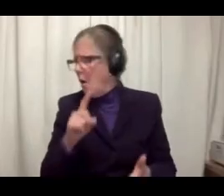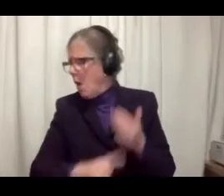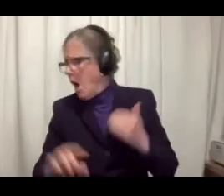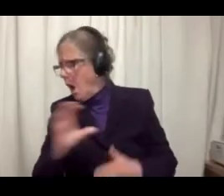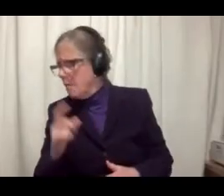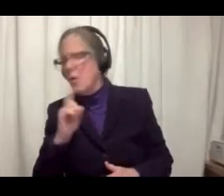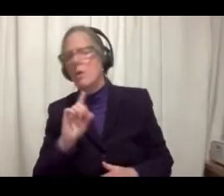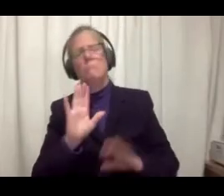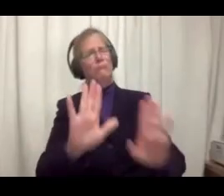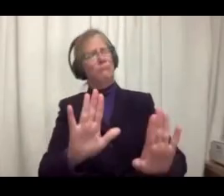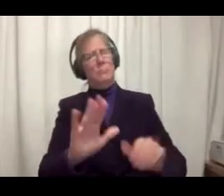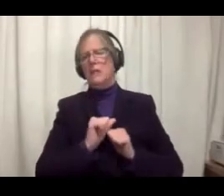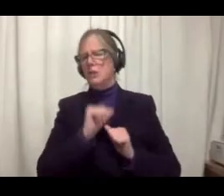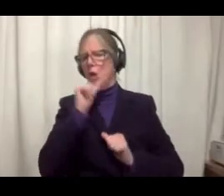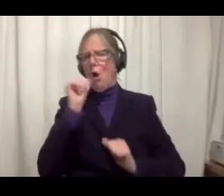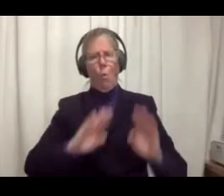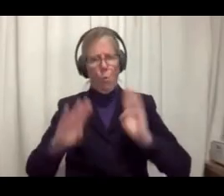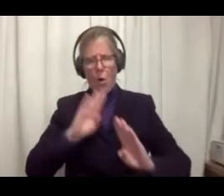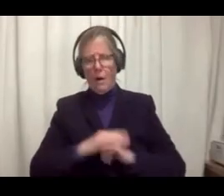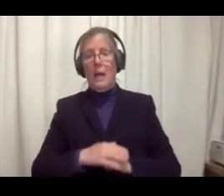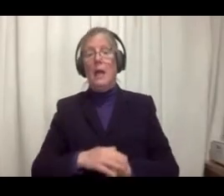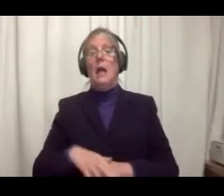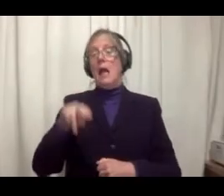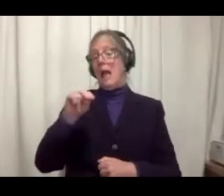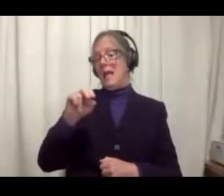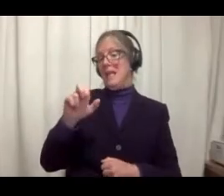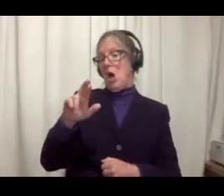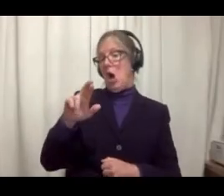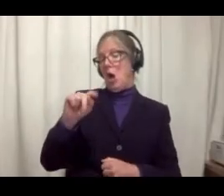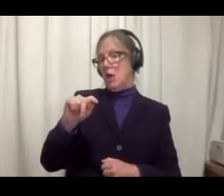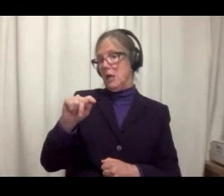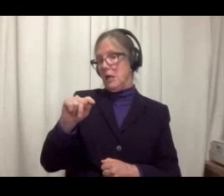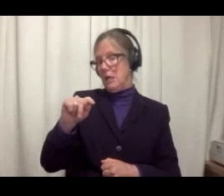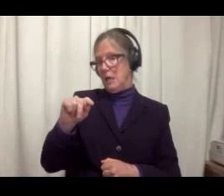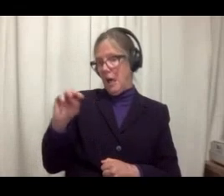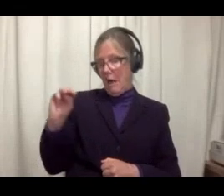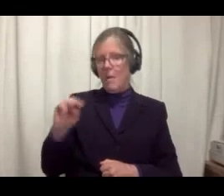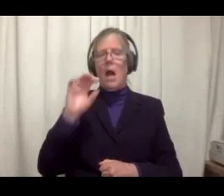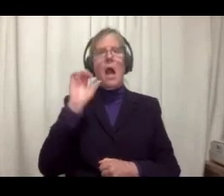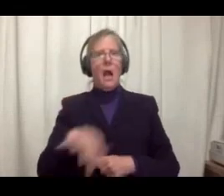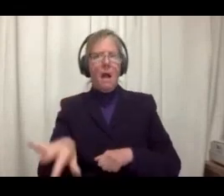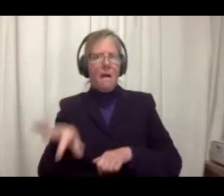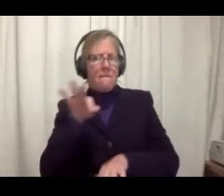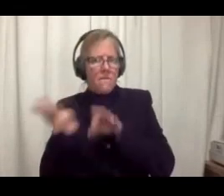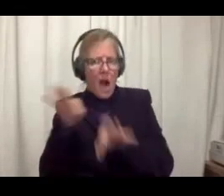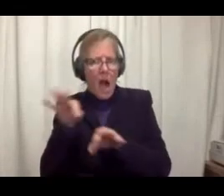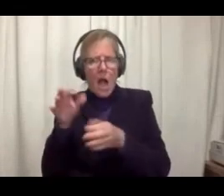The NCRTM team can pull together tailored resource bundles for you,